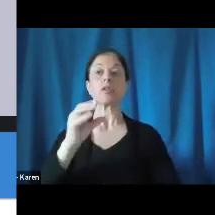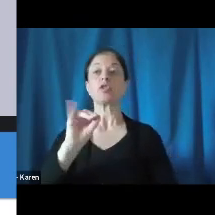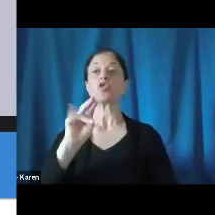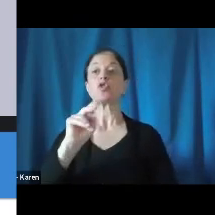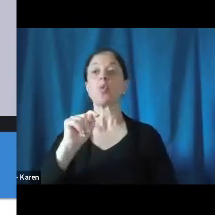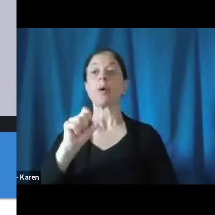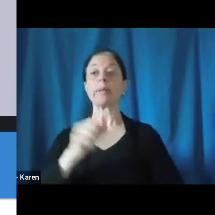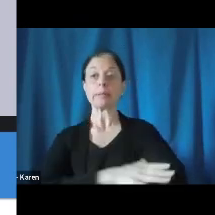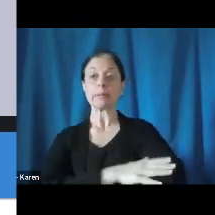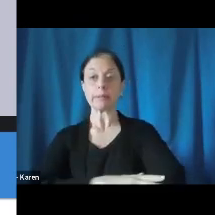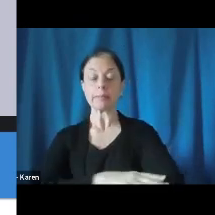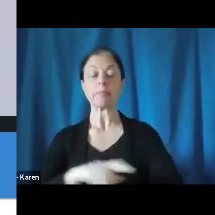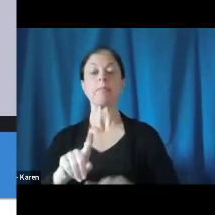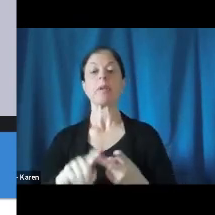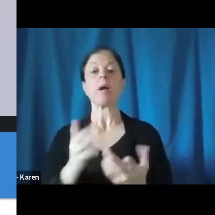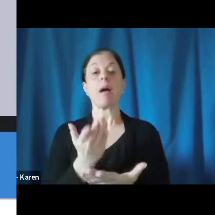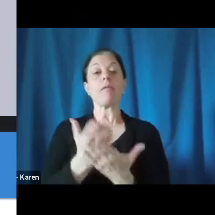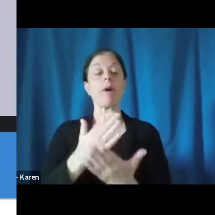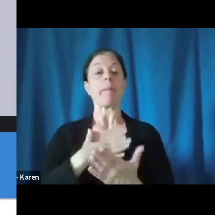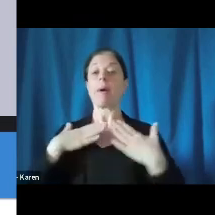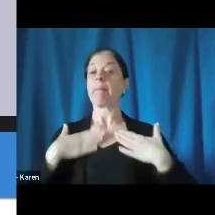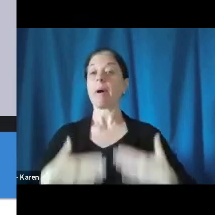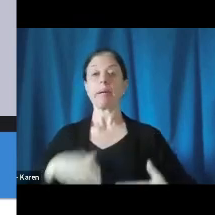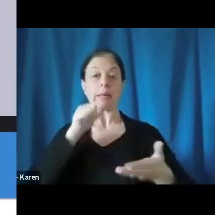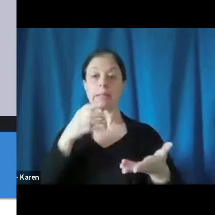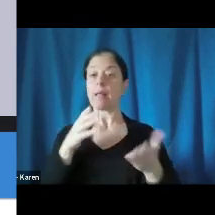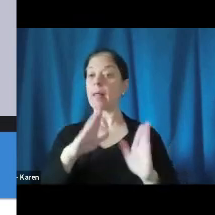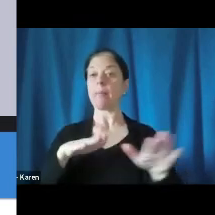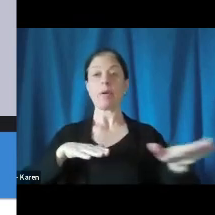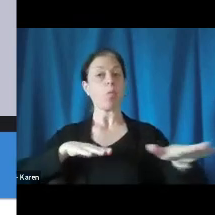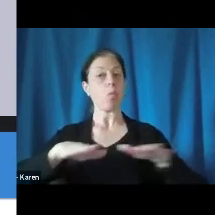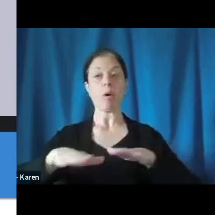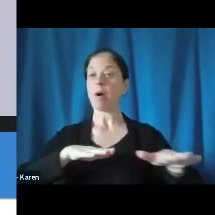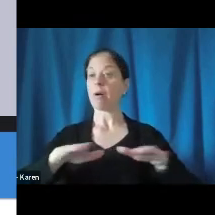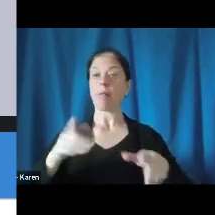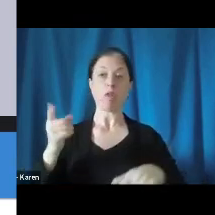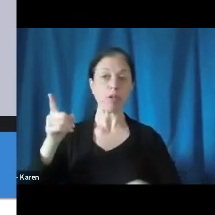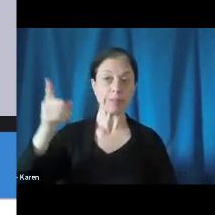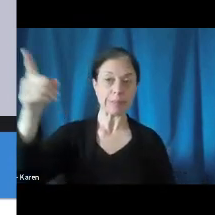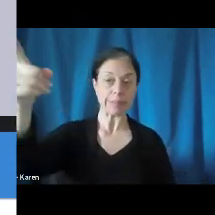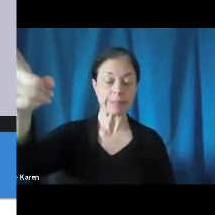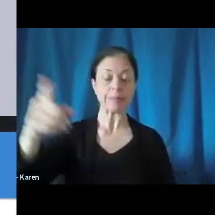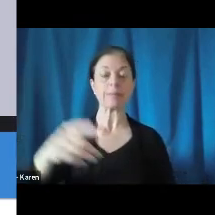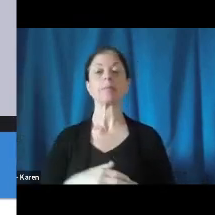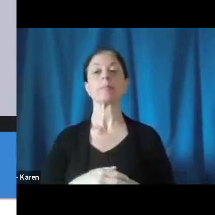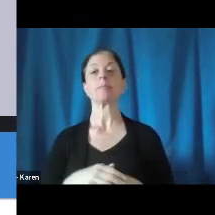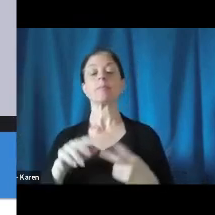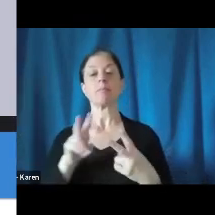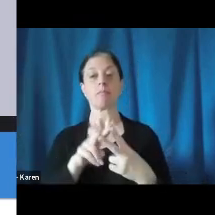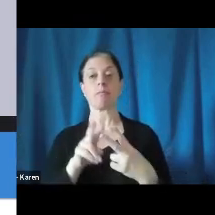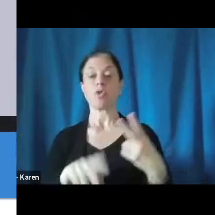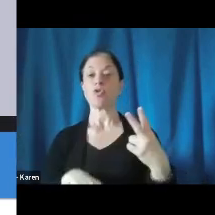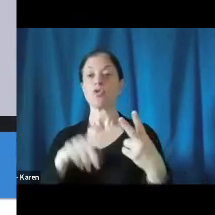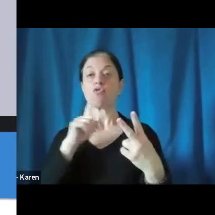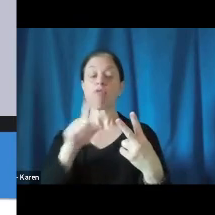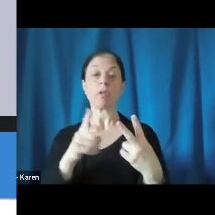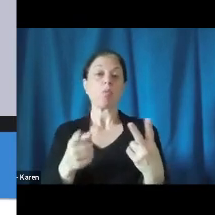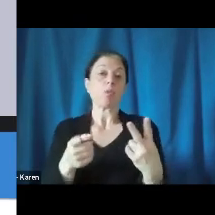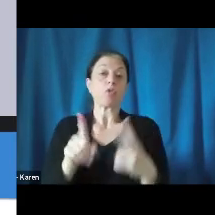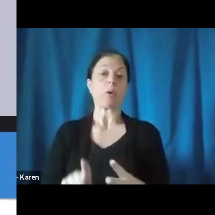impairment under this model is the pain I experience in my joints, the fact that my body does not allow me to walk long